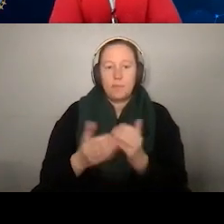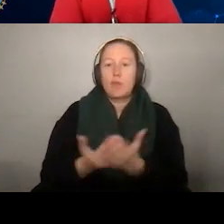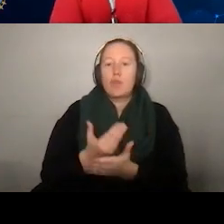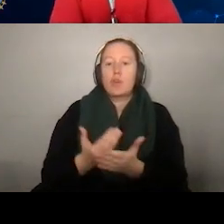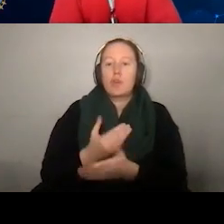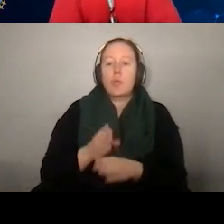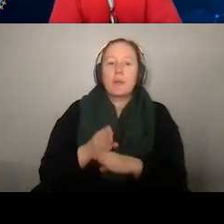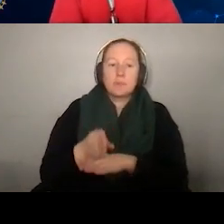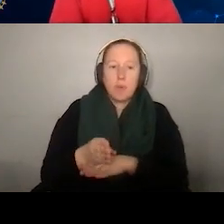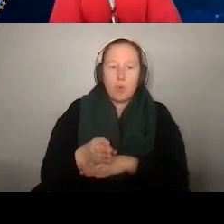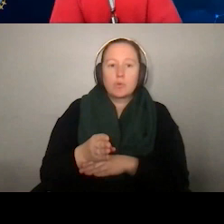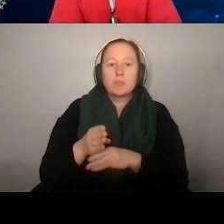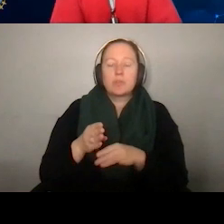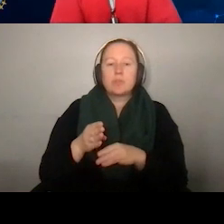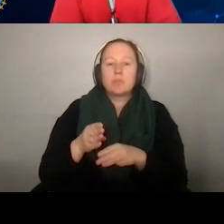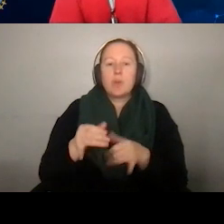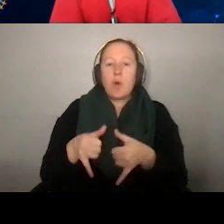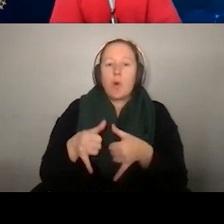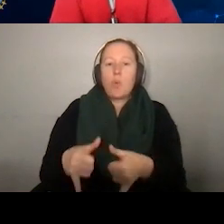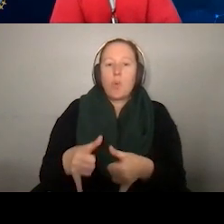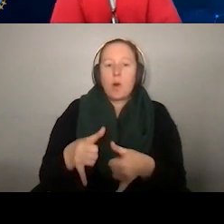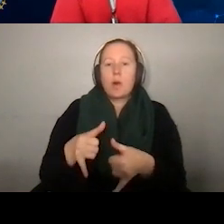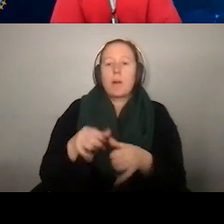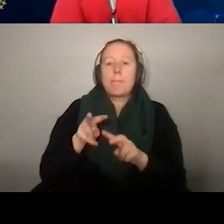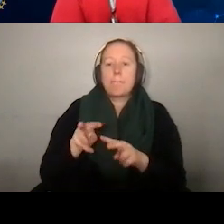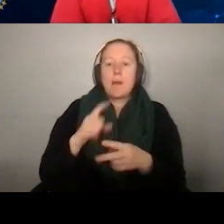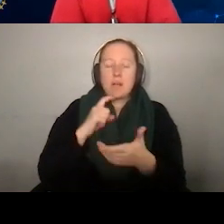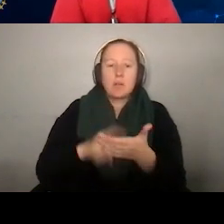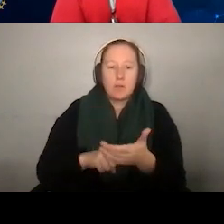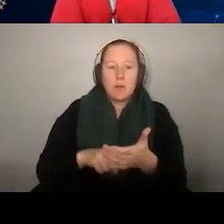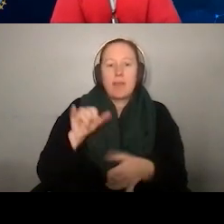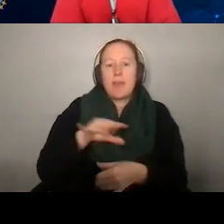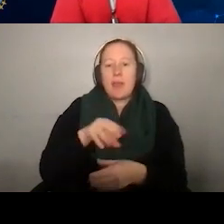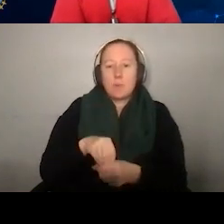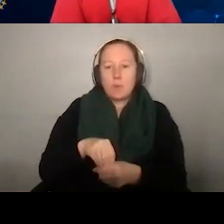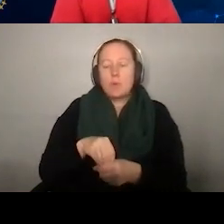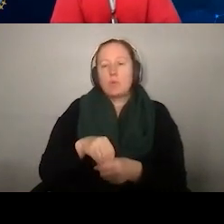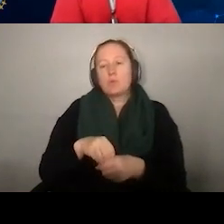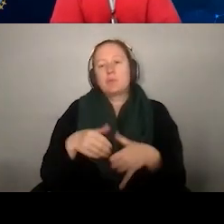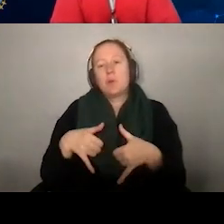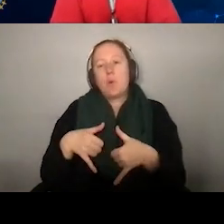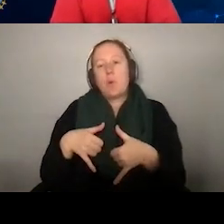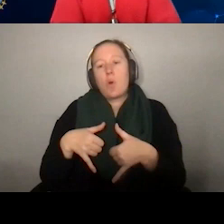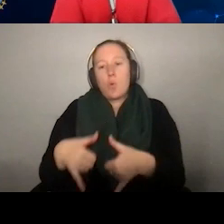monitoring notifications involve awards which have not had payment activity for more than 12 months.